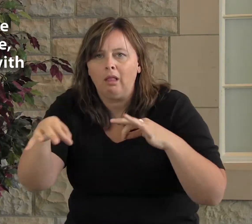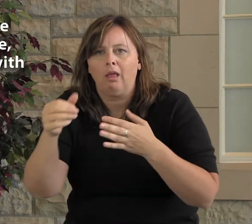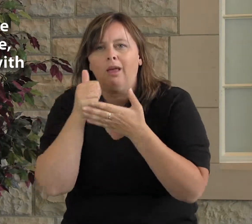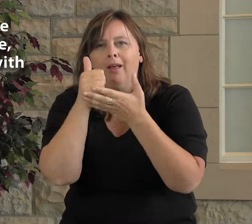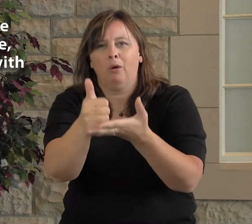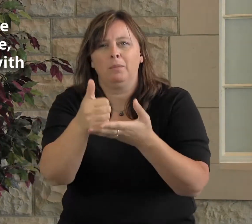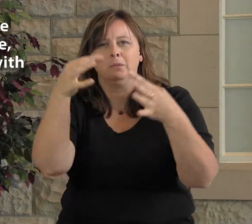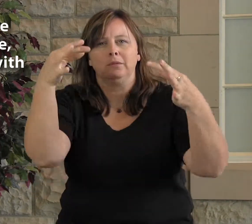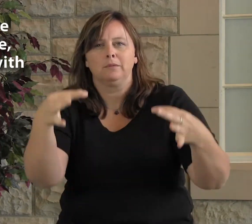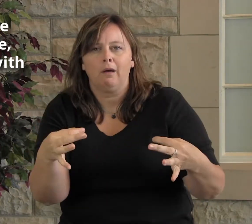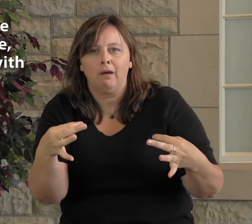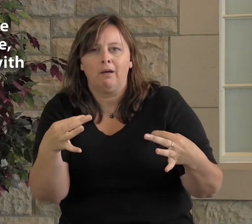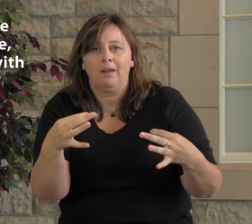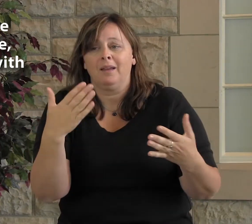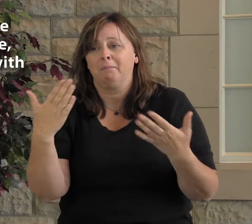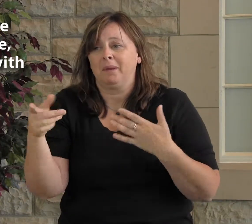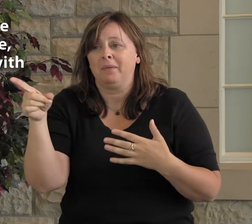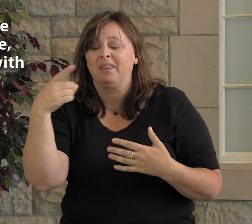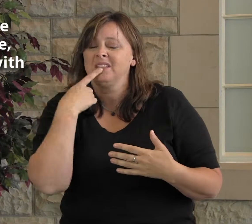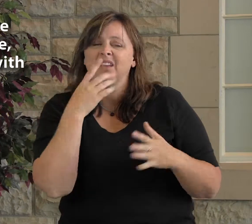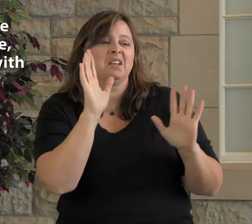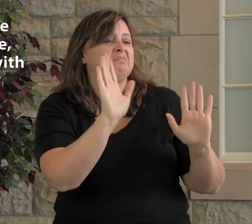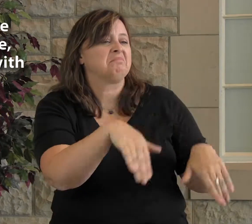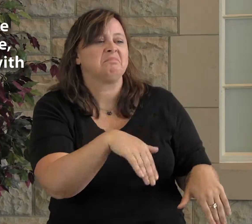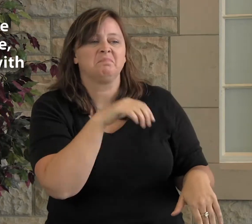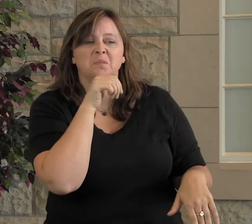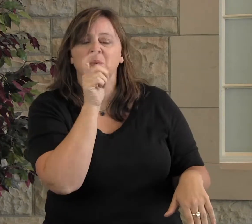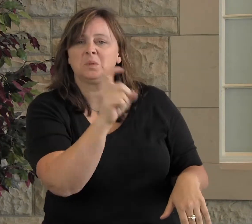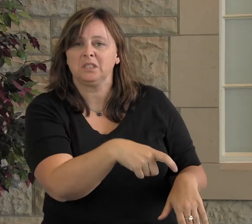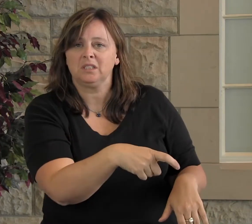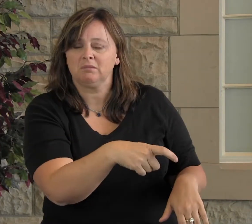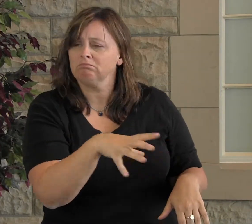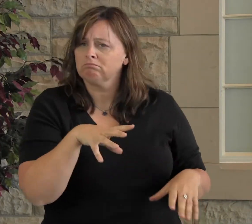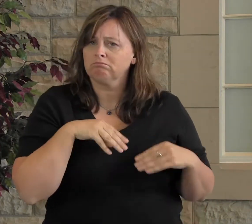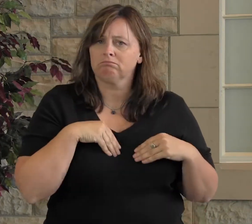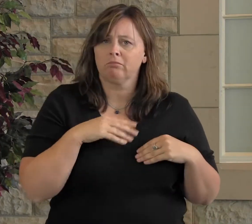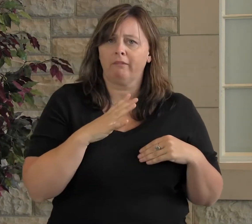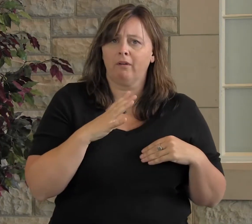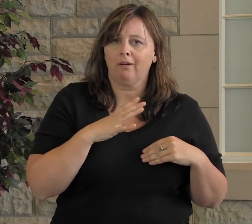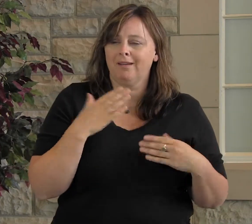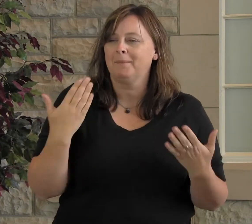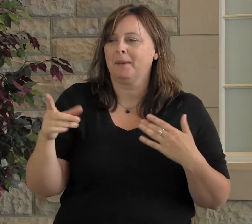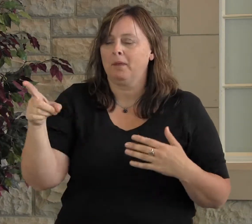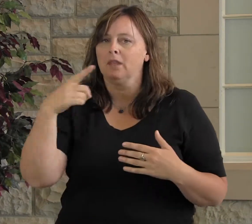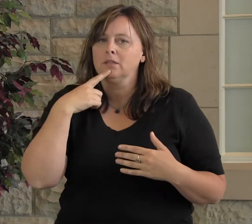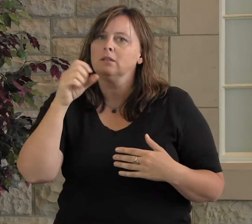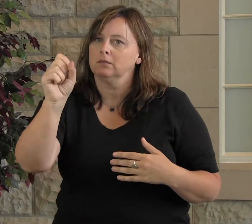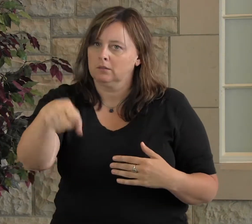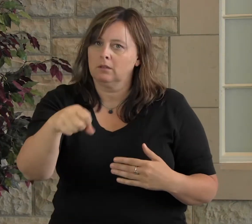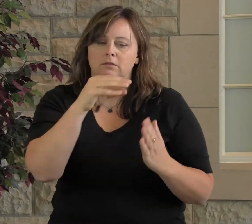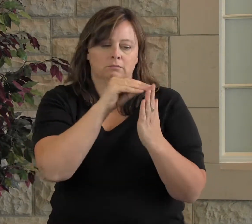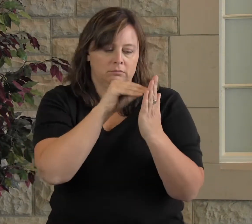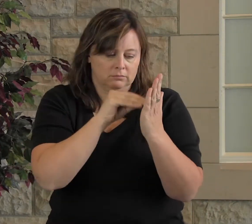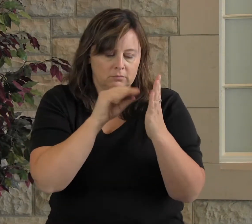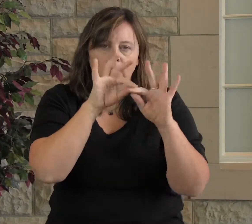you make the decision about what you need to do next. Maybe they will tell you that information does not need to be reported.